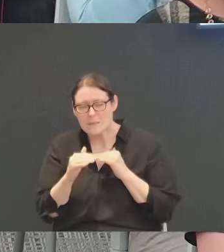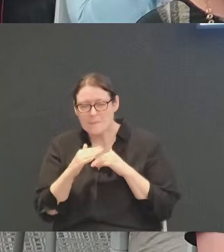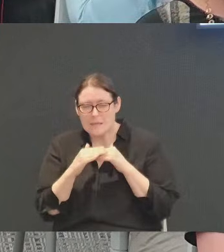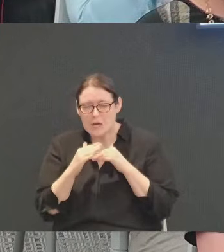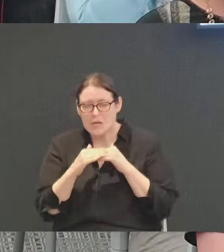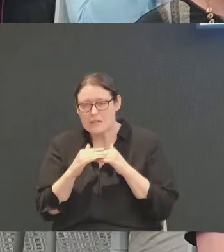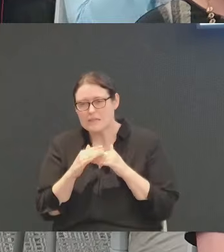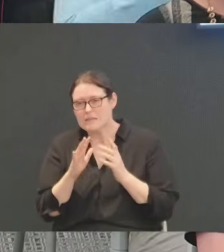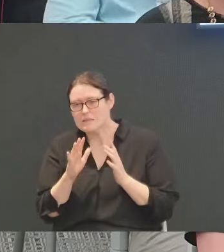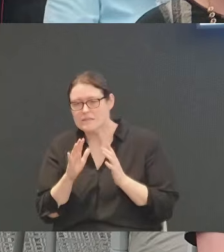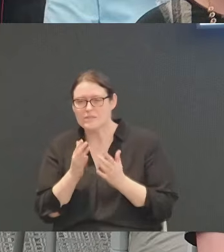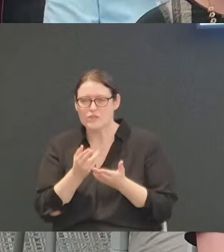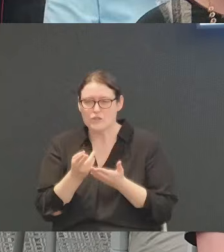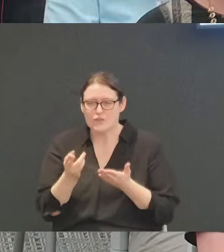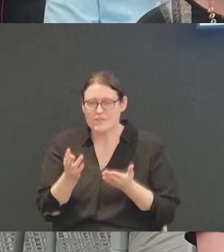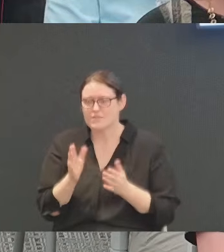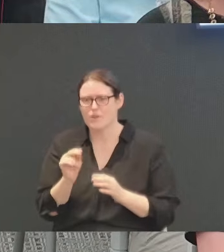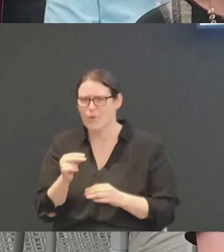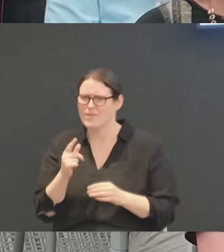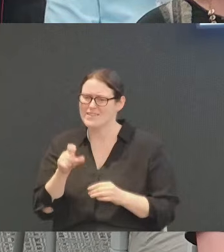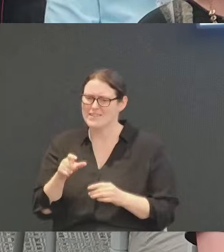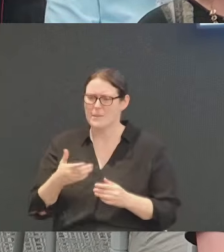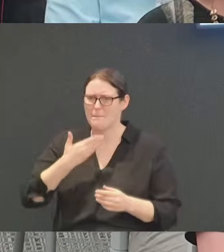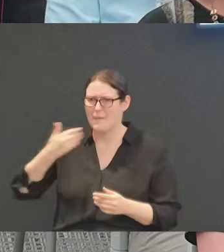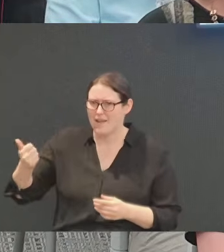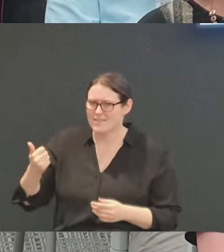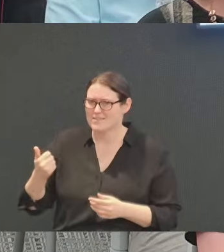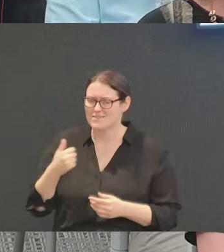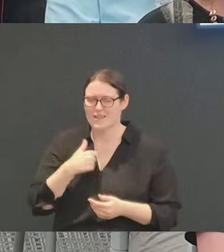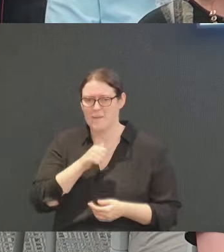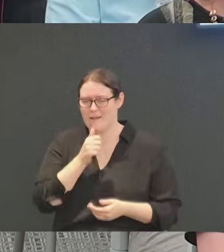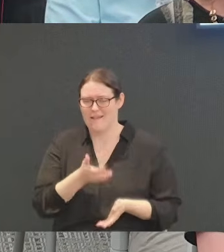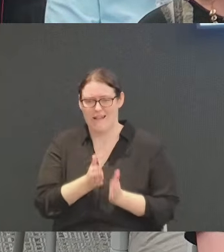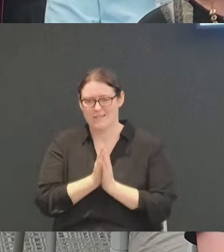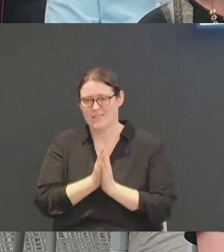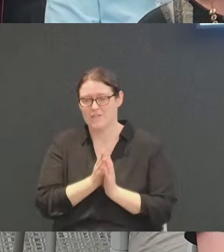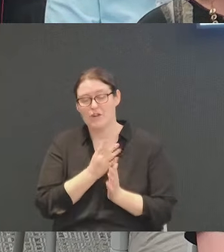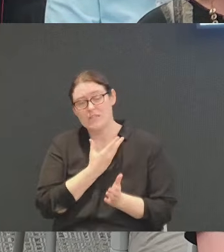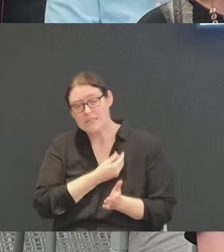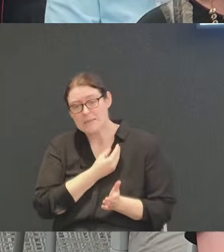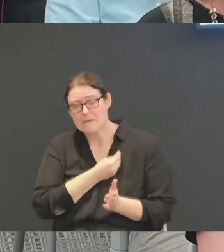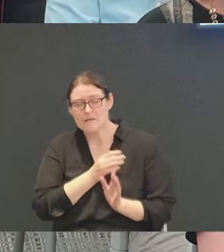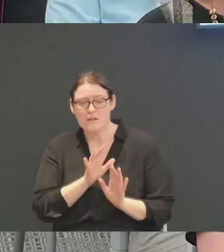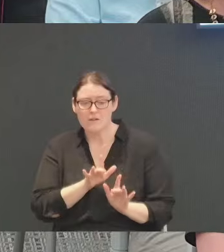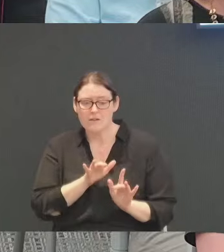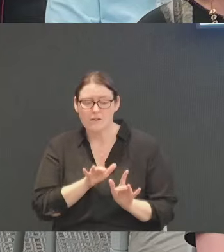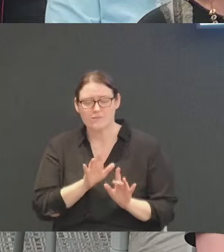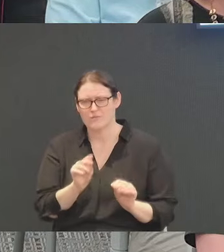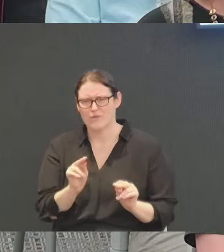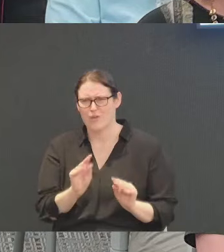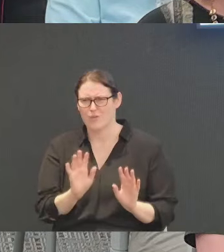build a better life. I'm not asking for sympathy here. I'm asking to see that every day the